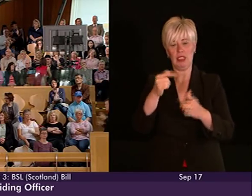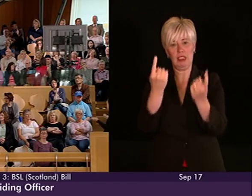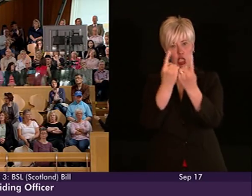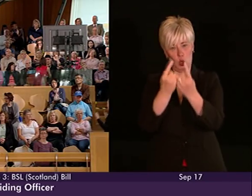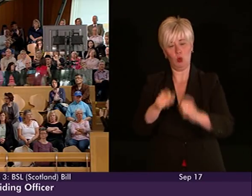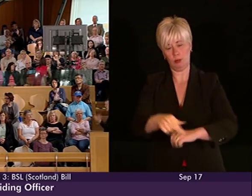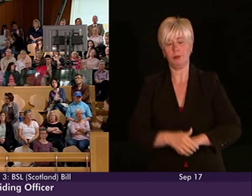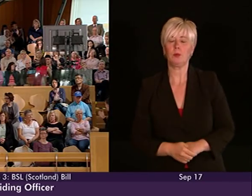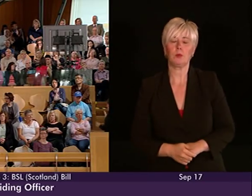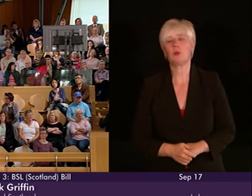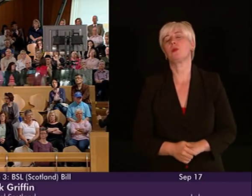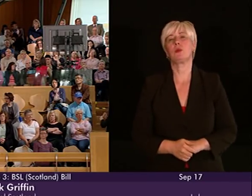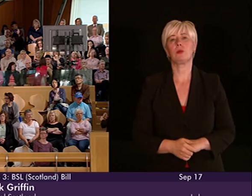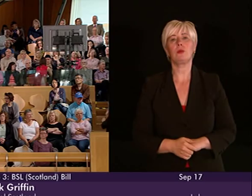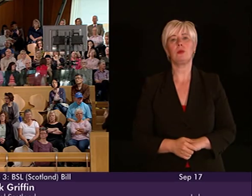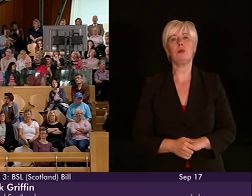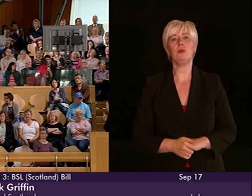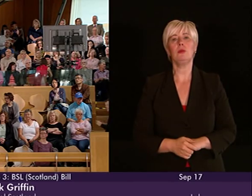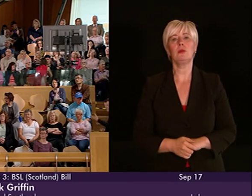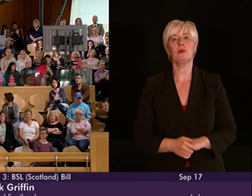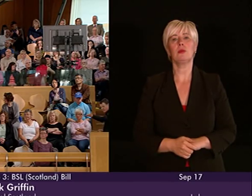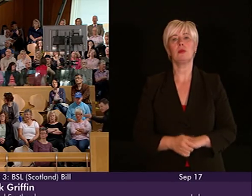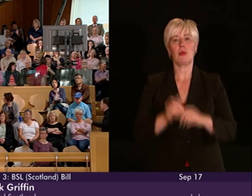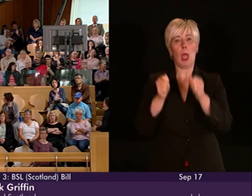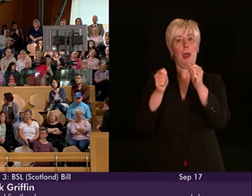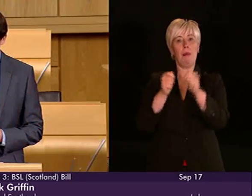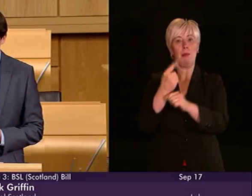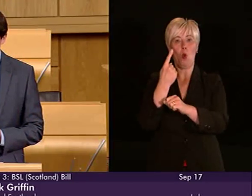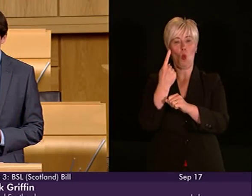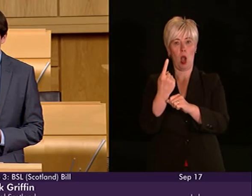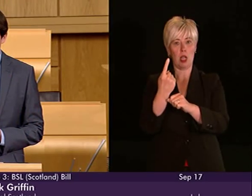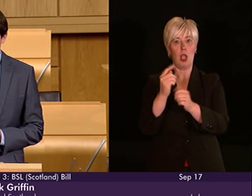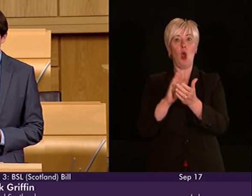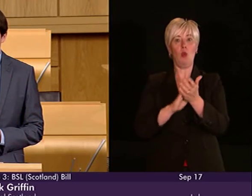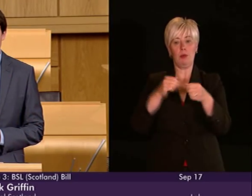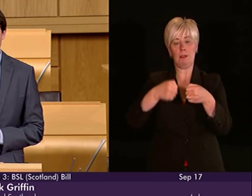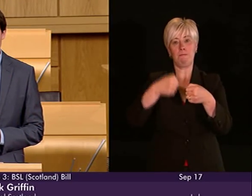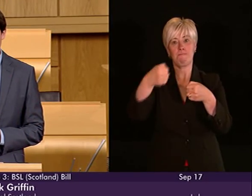Mark Griffin: I welcome amendment 1, which requires the Scottish Government to make progress